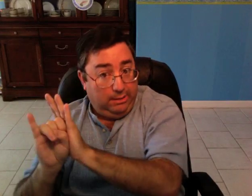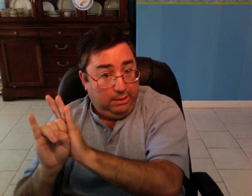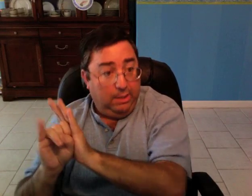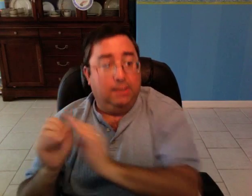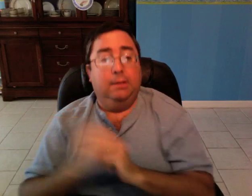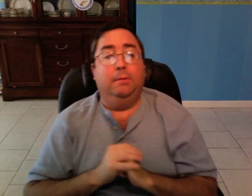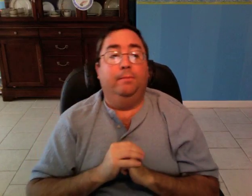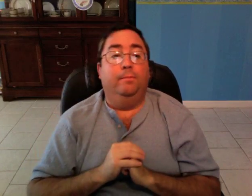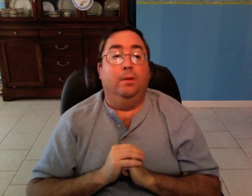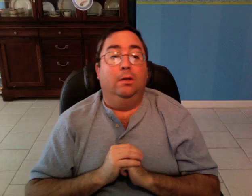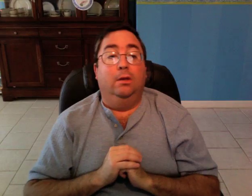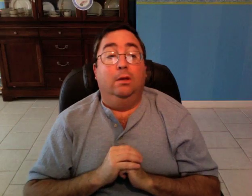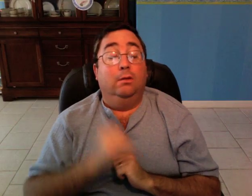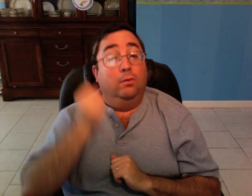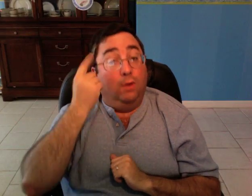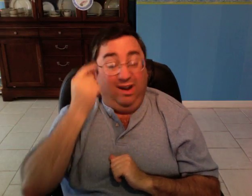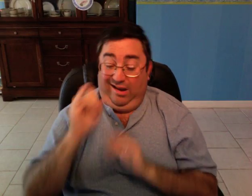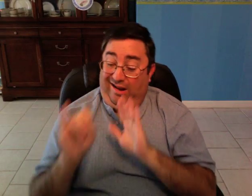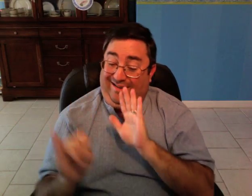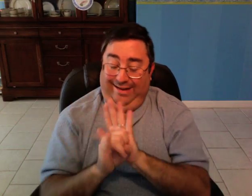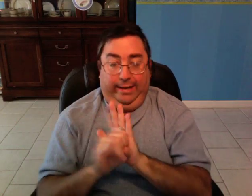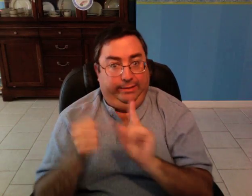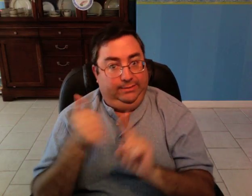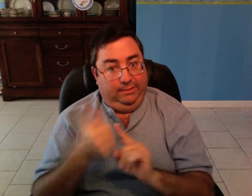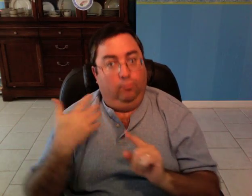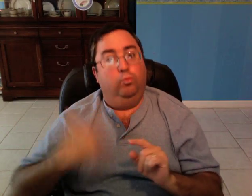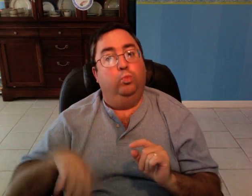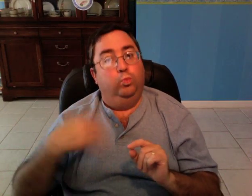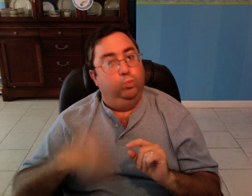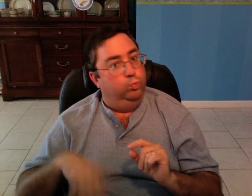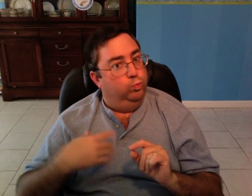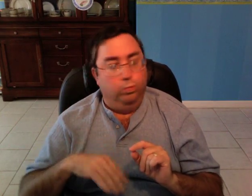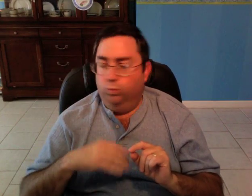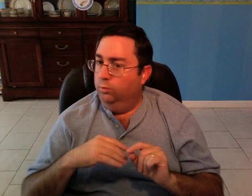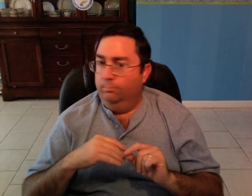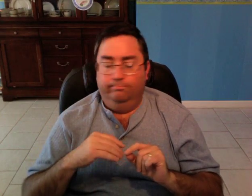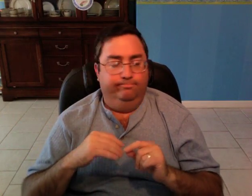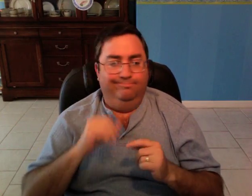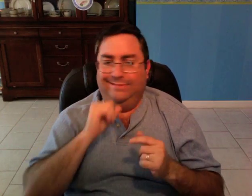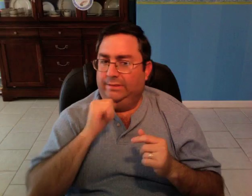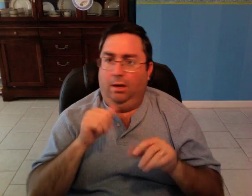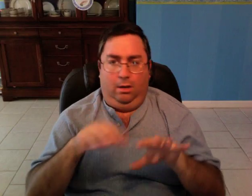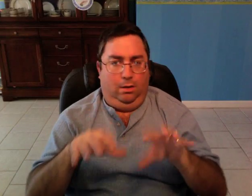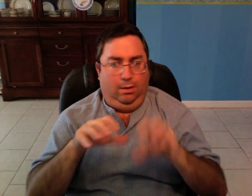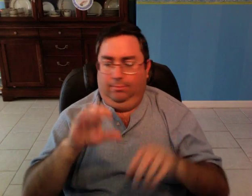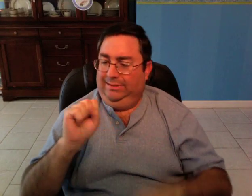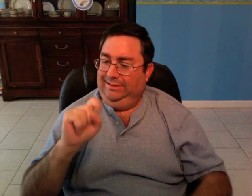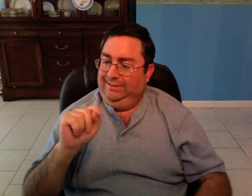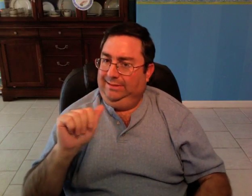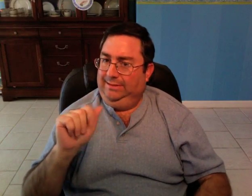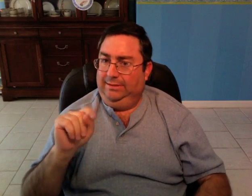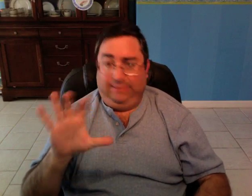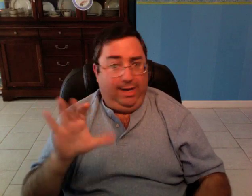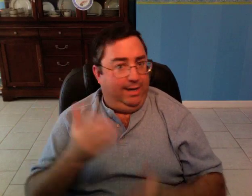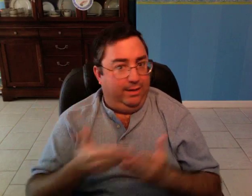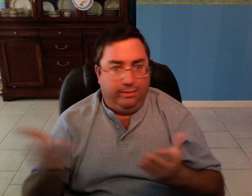Identity, however, is not a "static" thing.